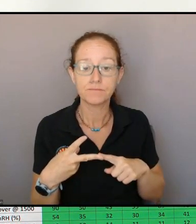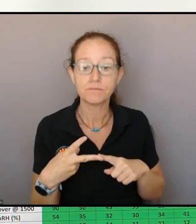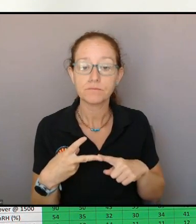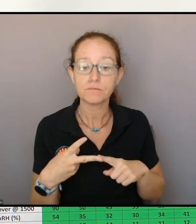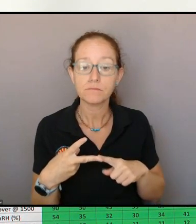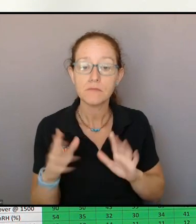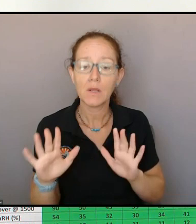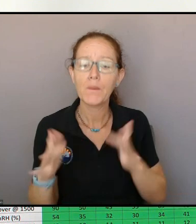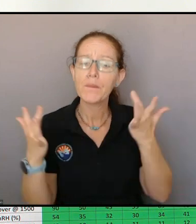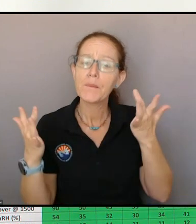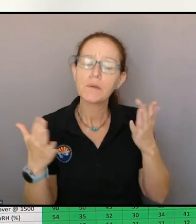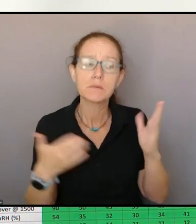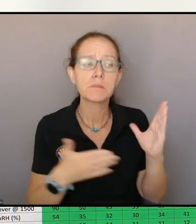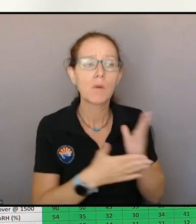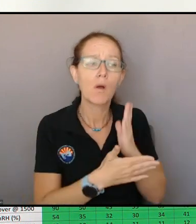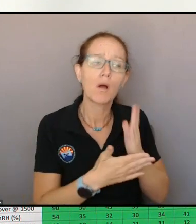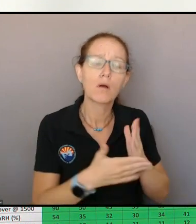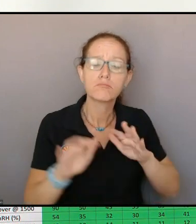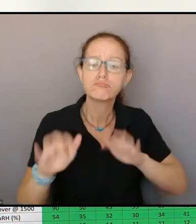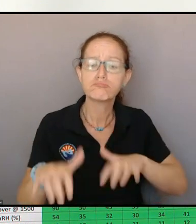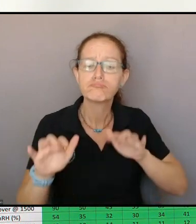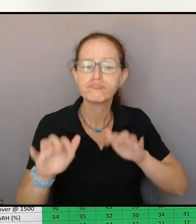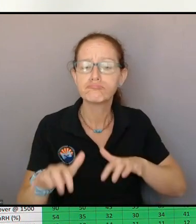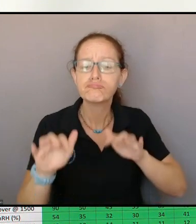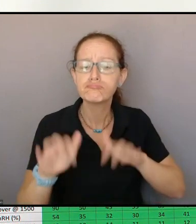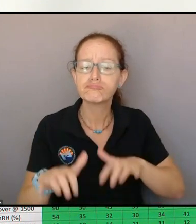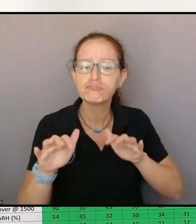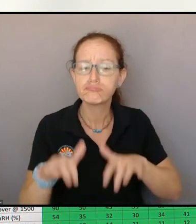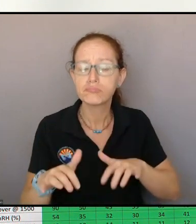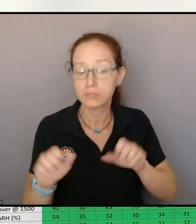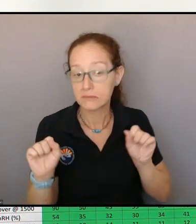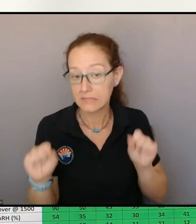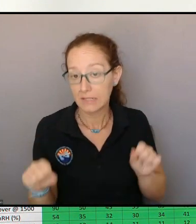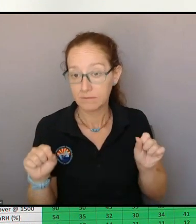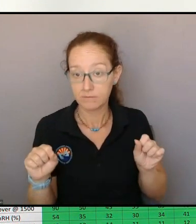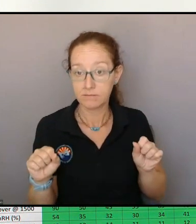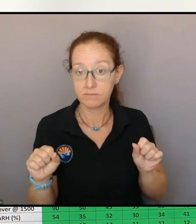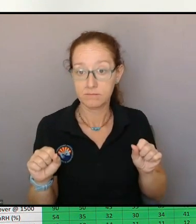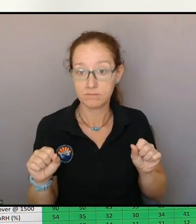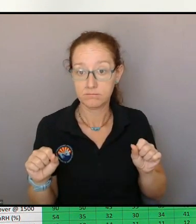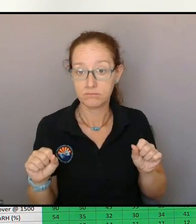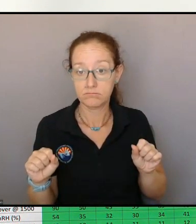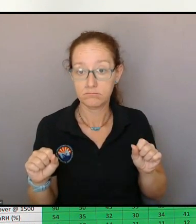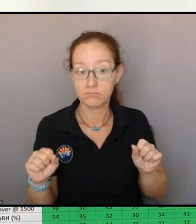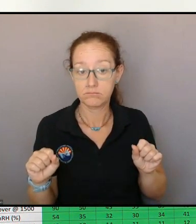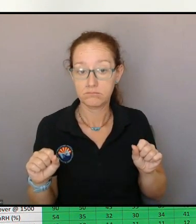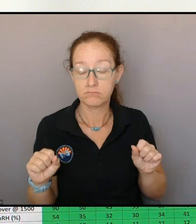which could-- excuse me-- which will likely end